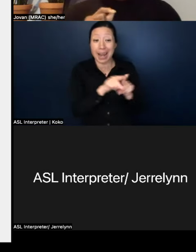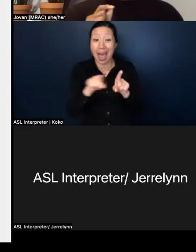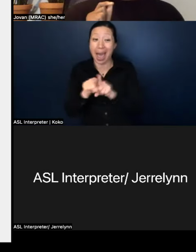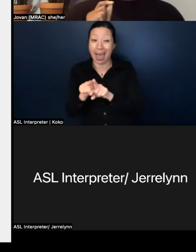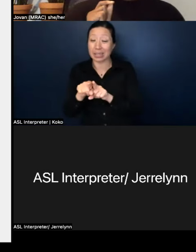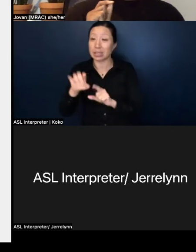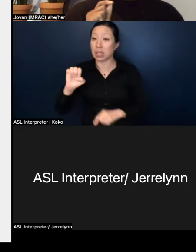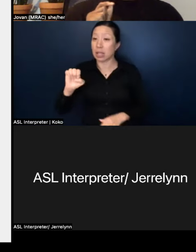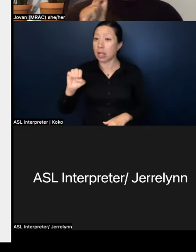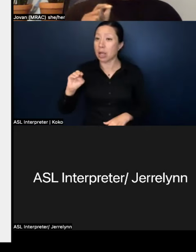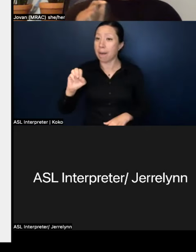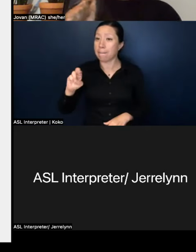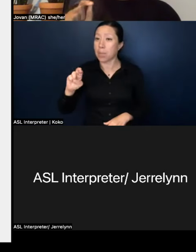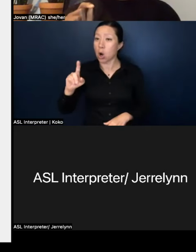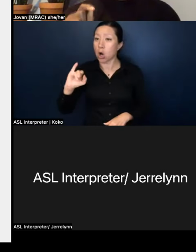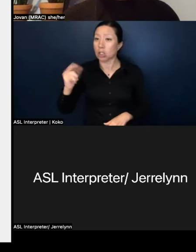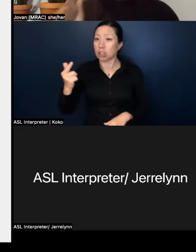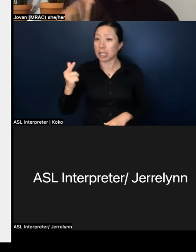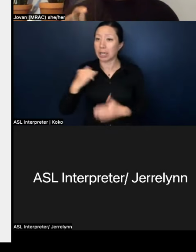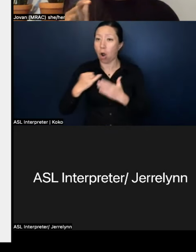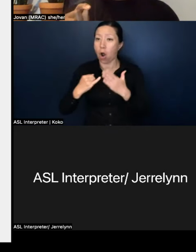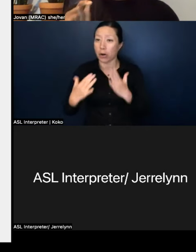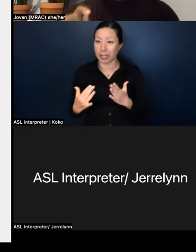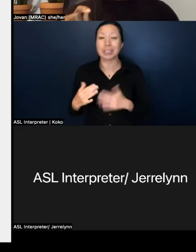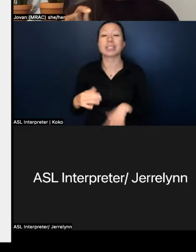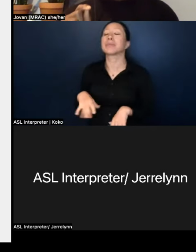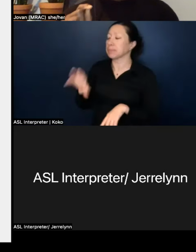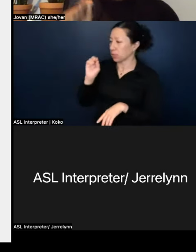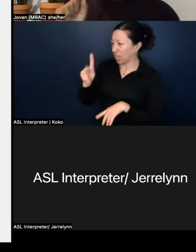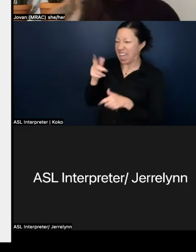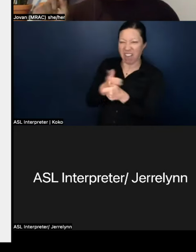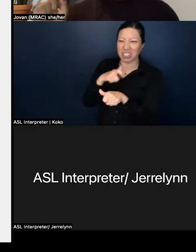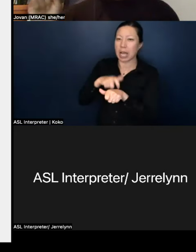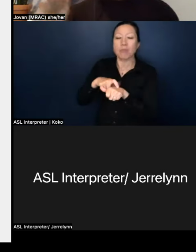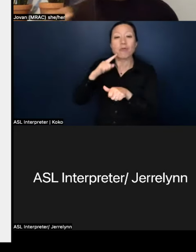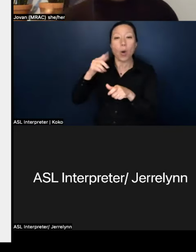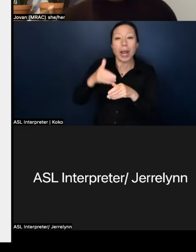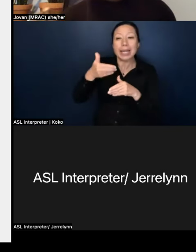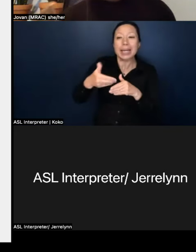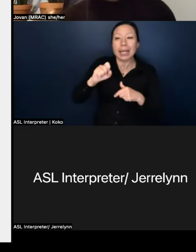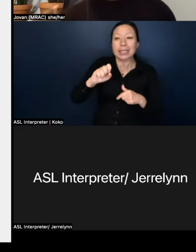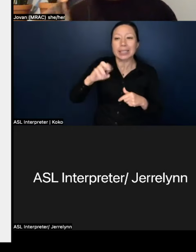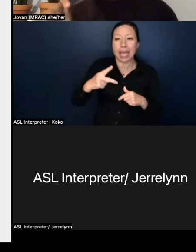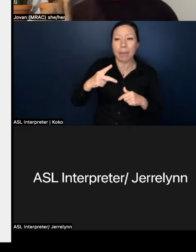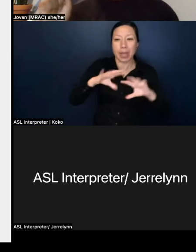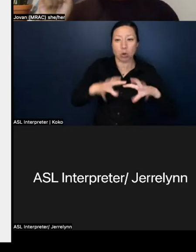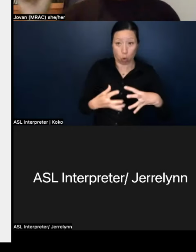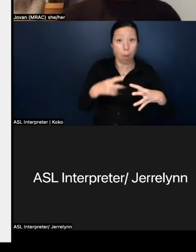So each Next Step finalist that fits eligibility will get an email from me that says,